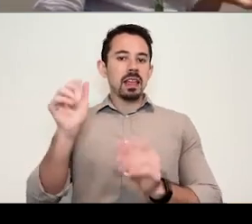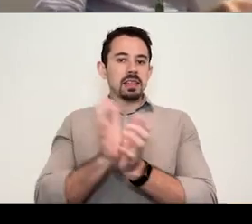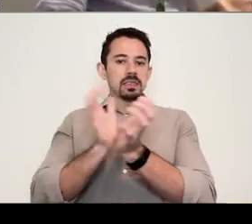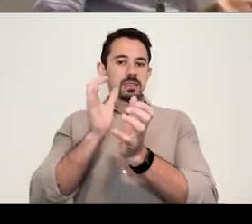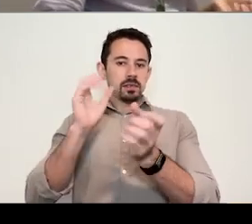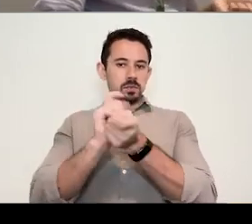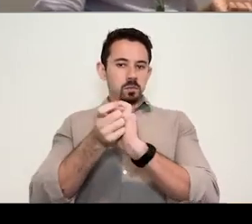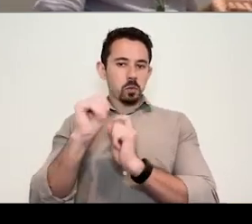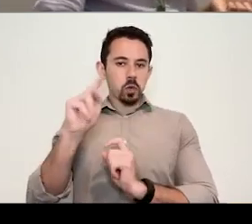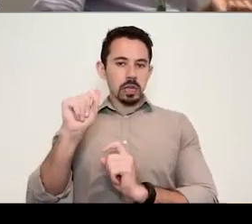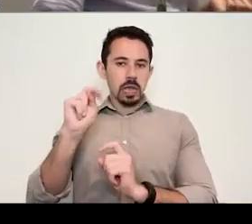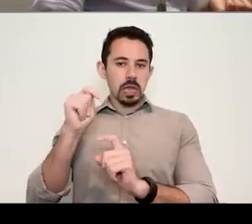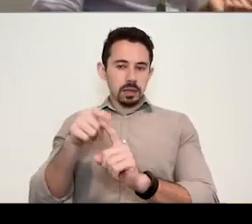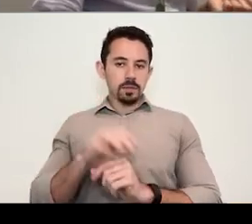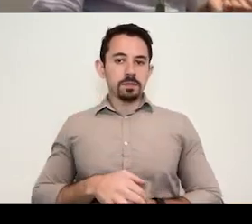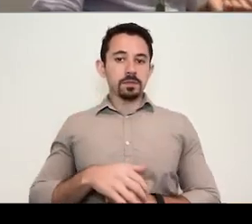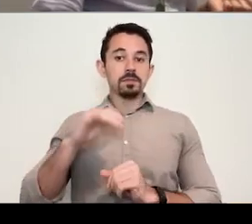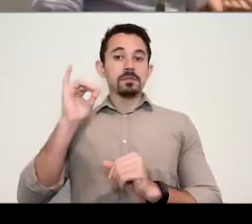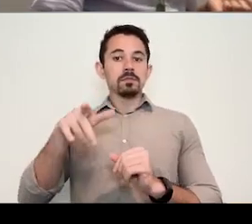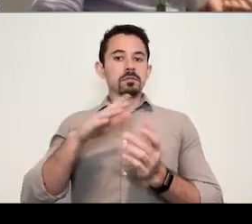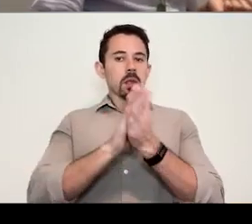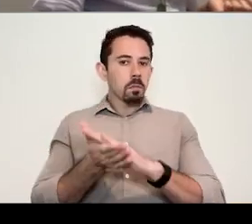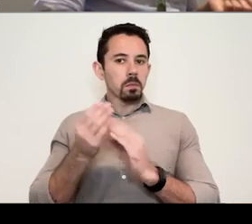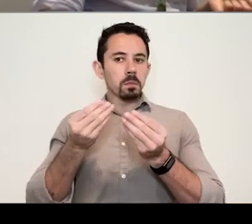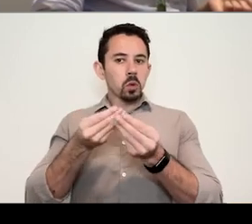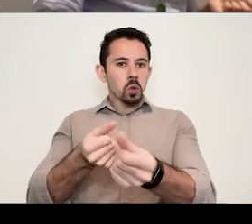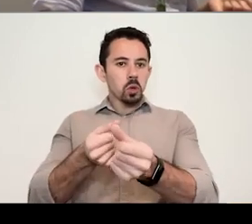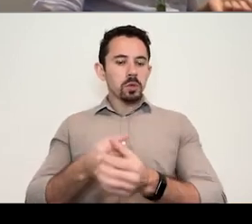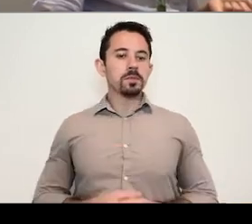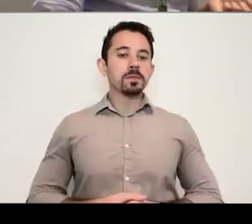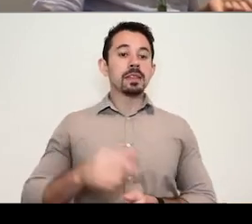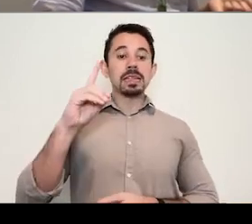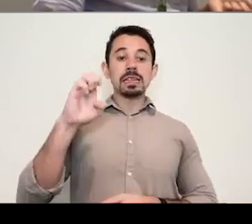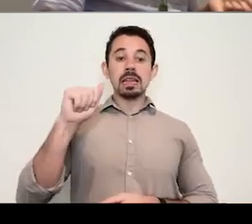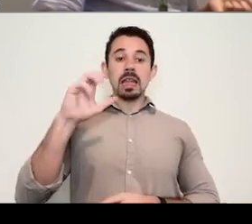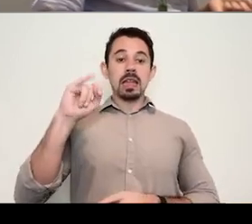smooth. Deacetylase mutants also formed no pellicle and they had reduced adherence.